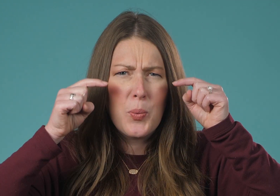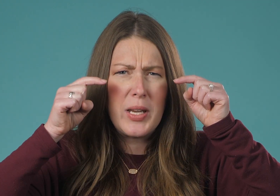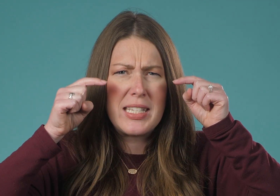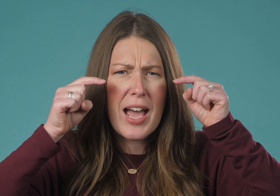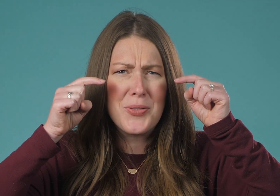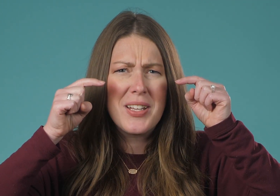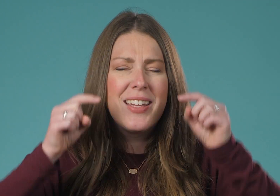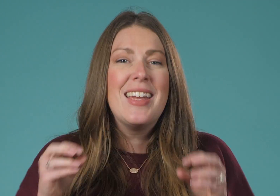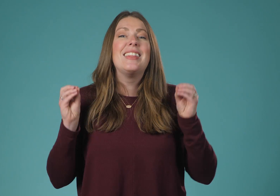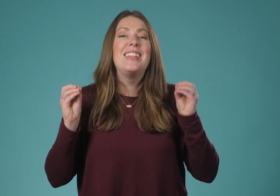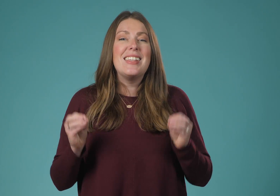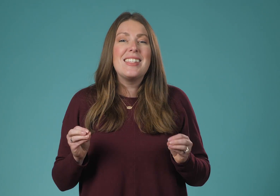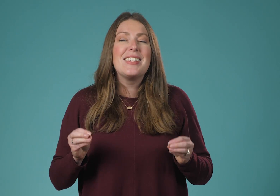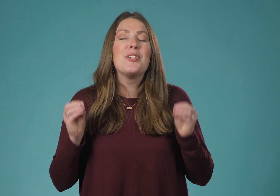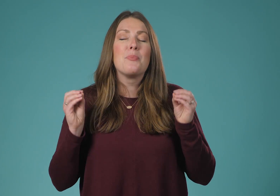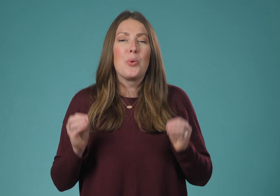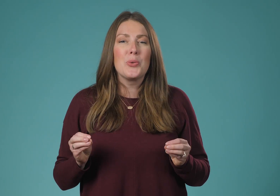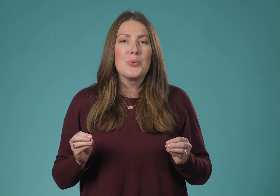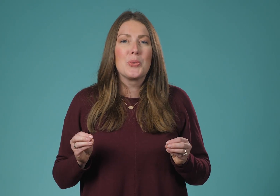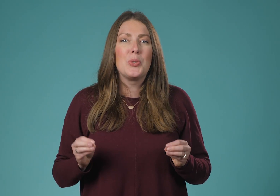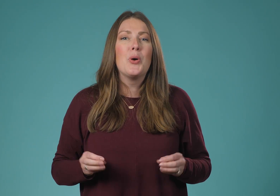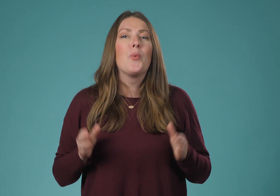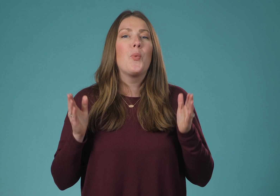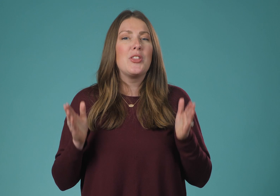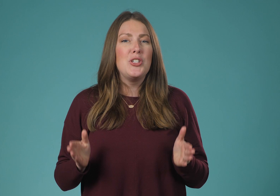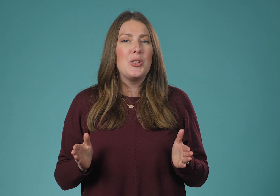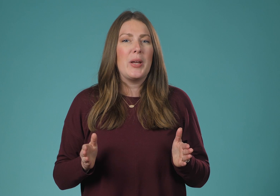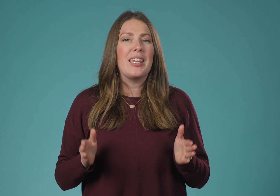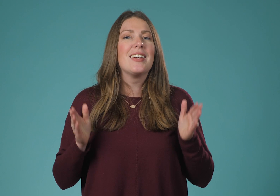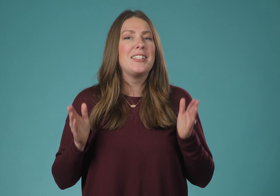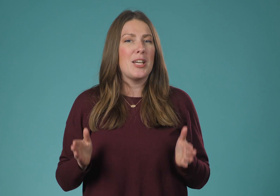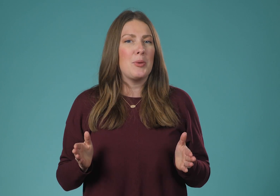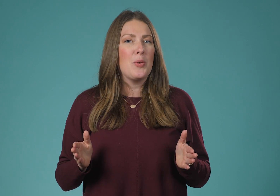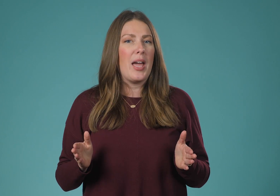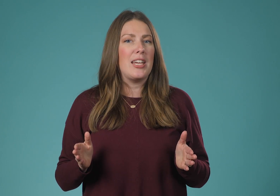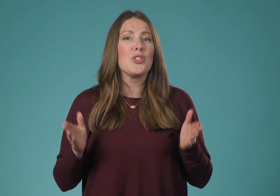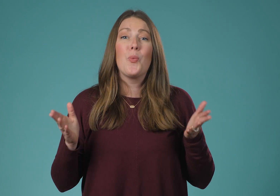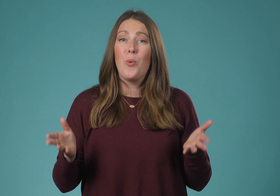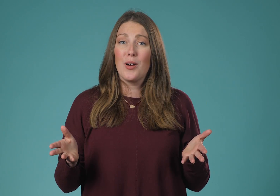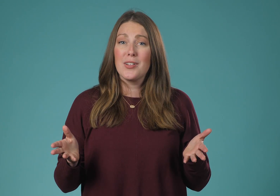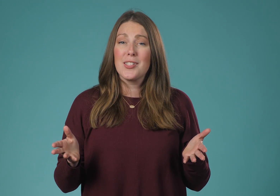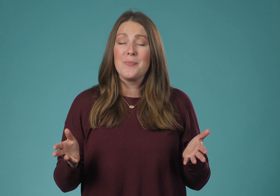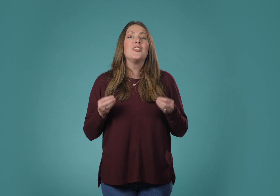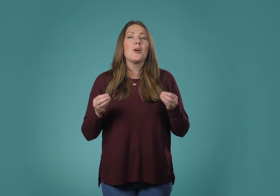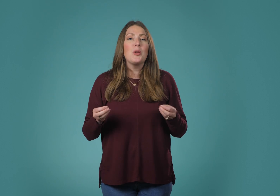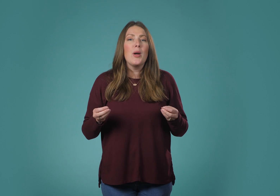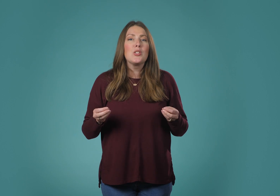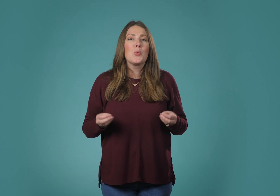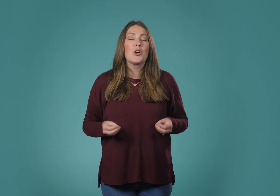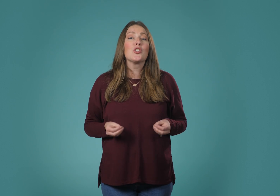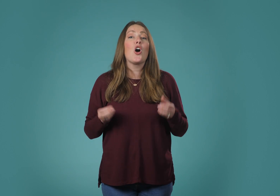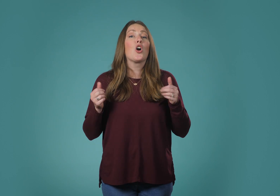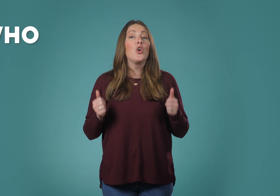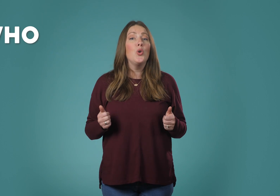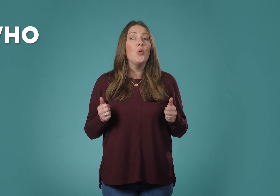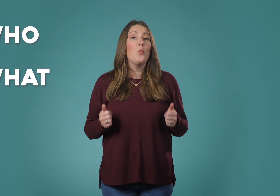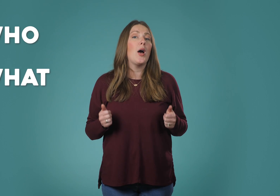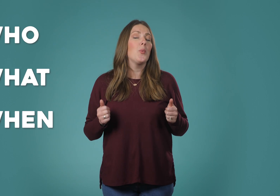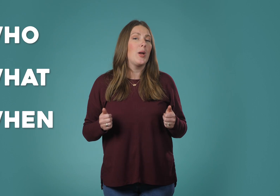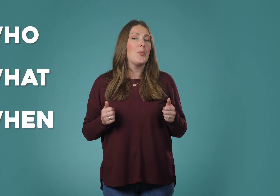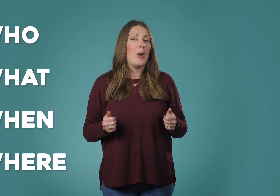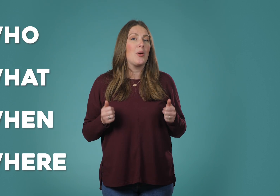went down. This is an important rule with doing wh-words. Wh-words are who, what, when, where,